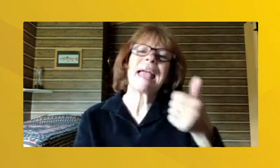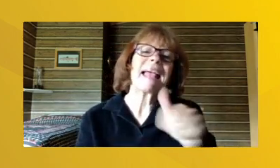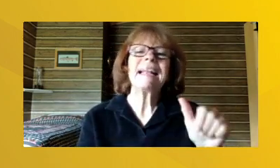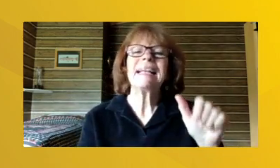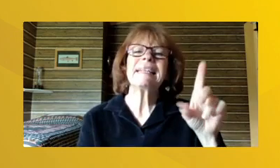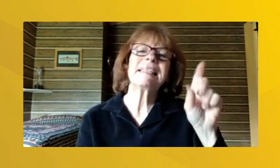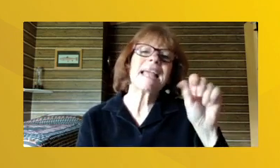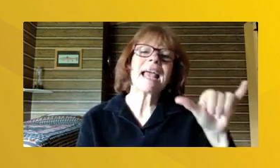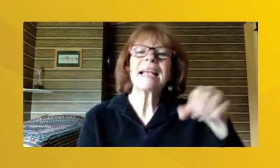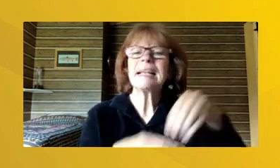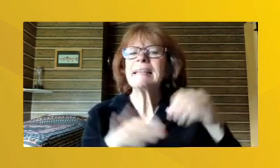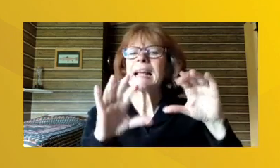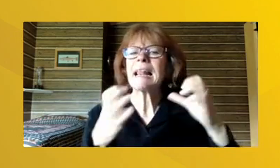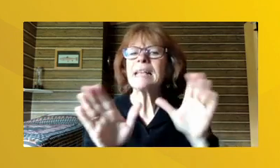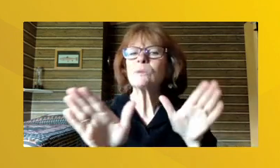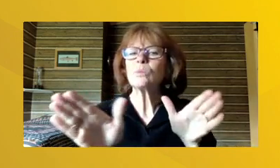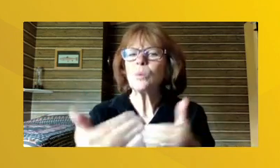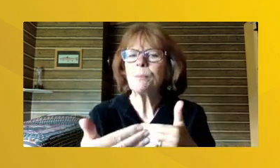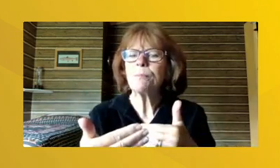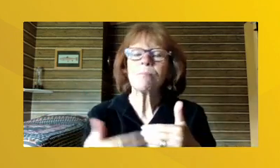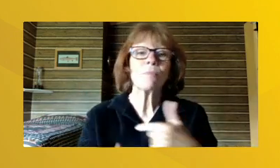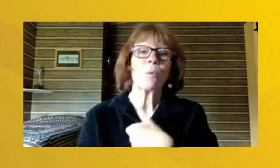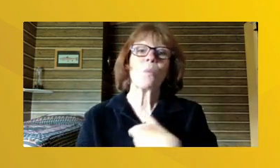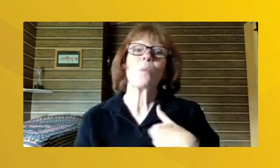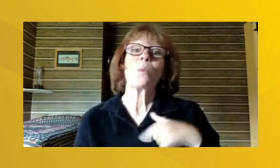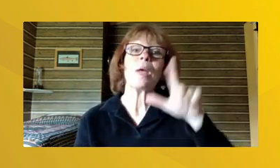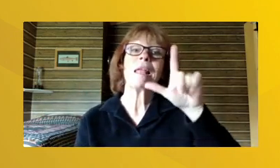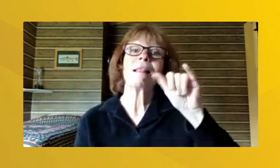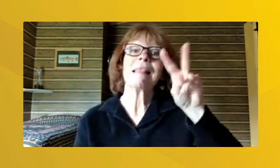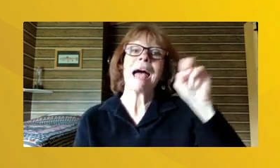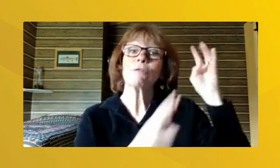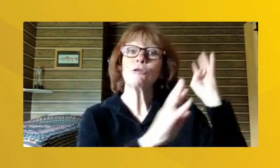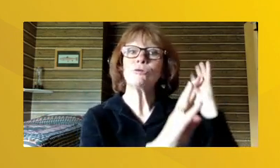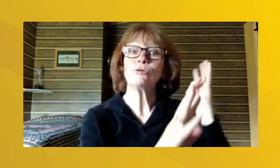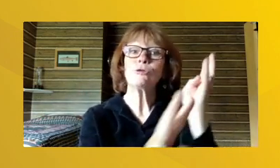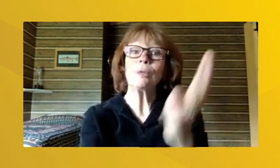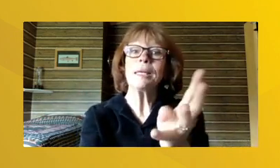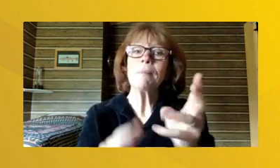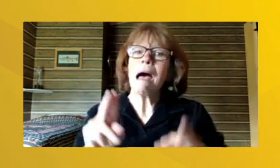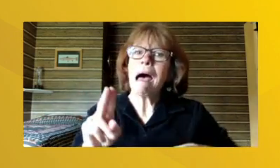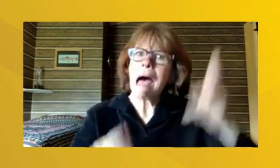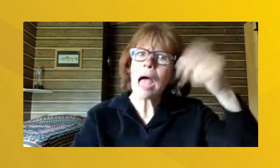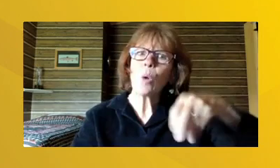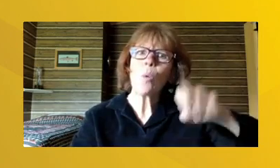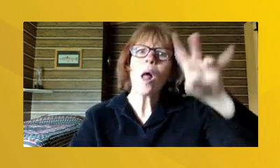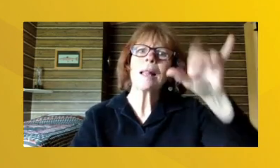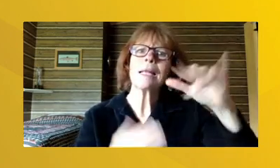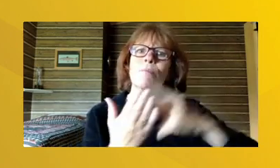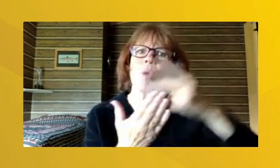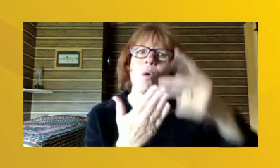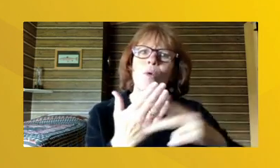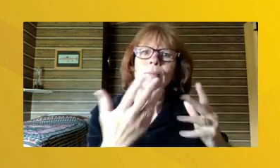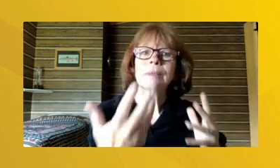where we livestream high quality programming into Head Start programs all across the country.